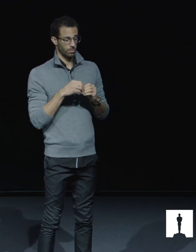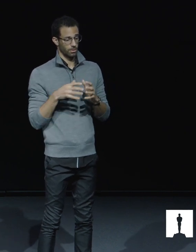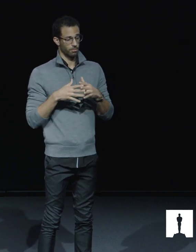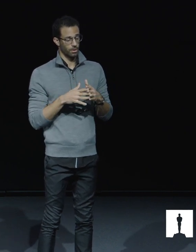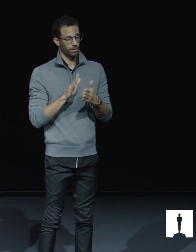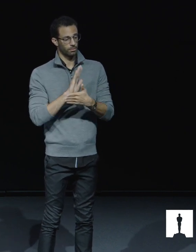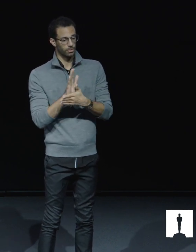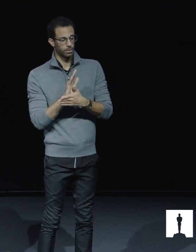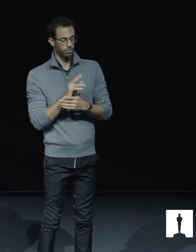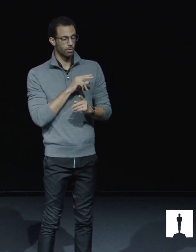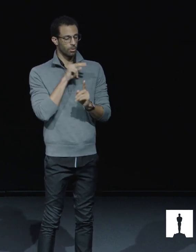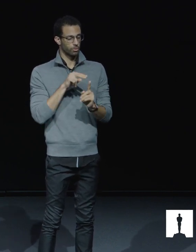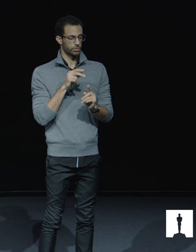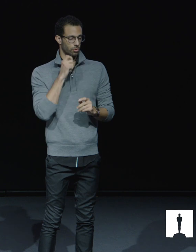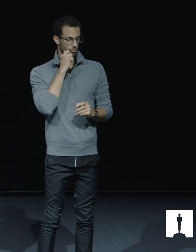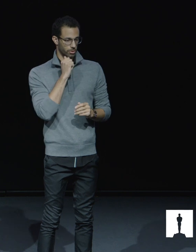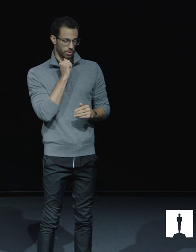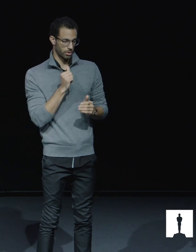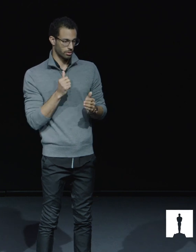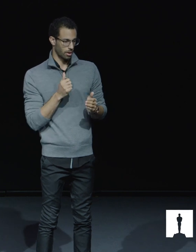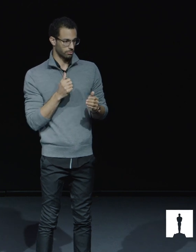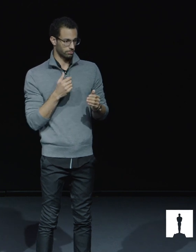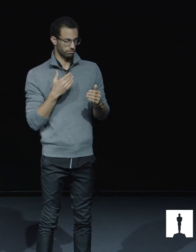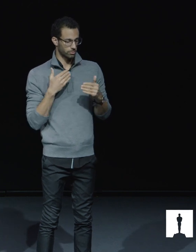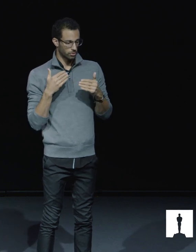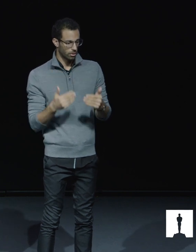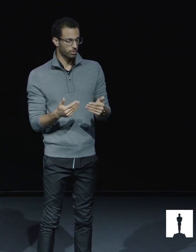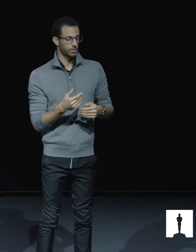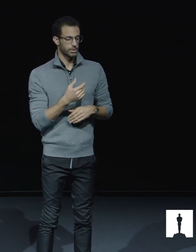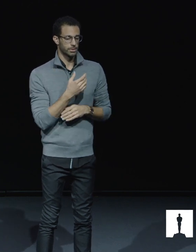of racial intolerance to the presumed logics of white liberal equity. Yet the problem of